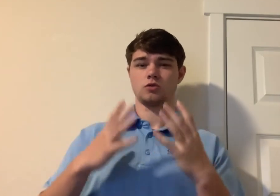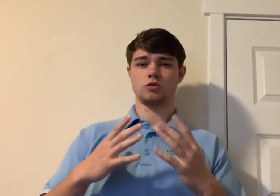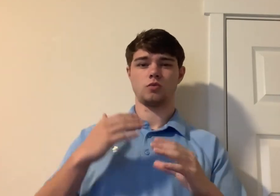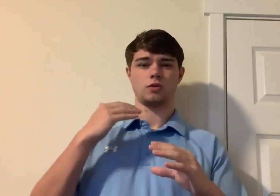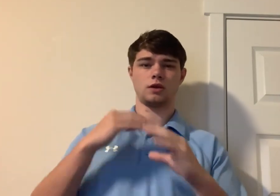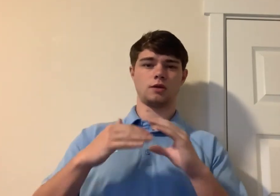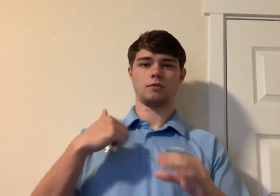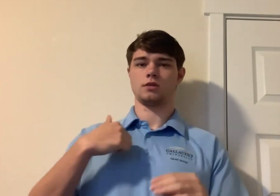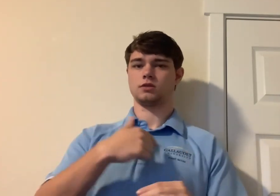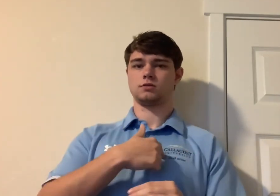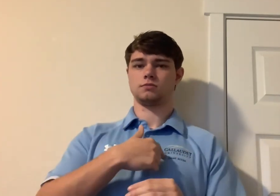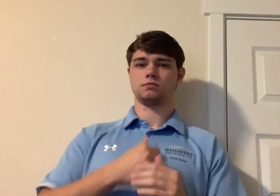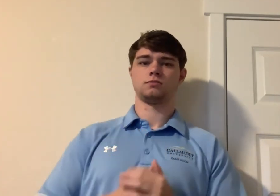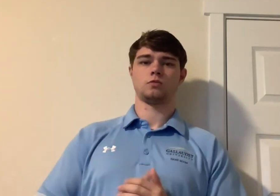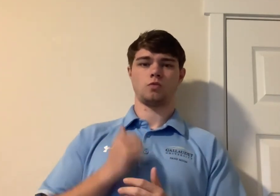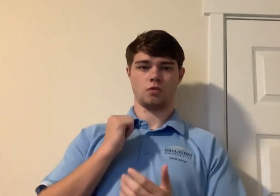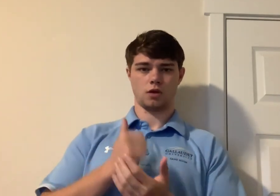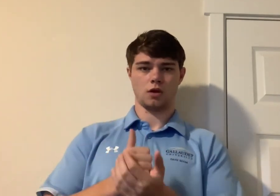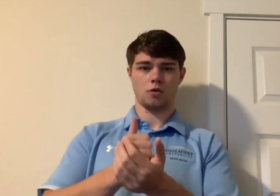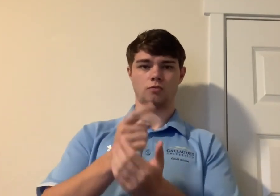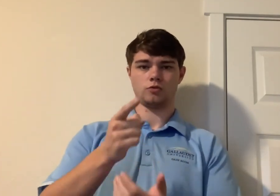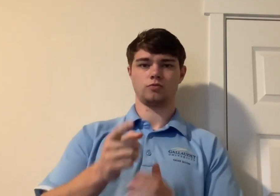If you have any questions or need help, let us know and email us!